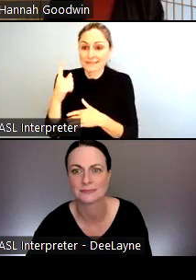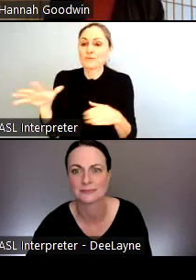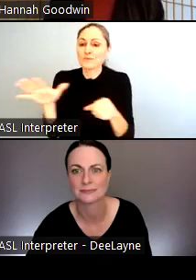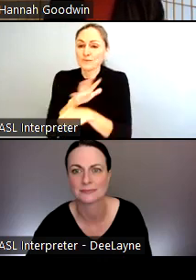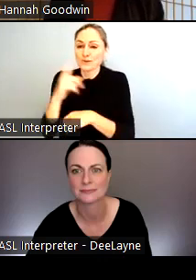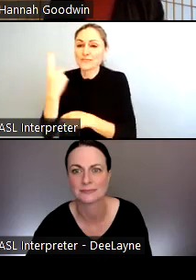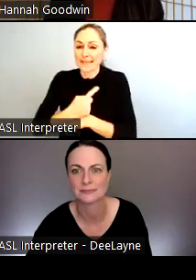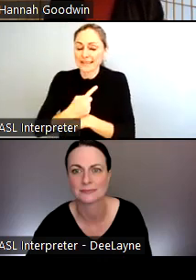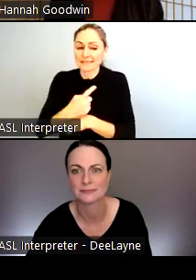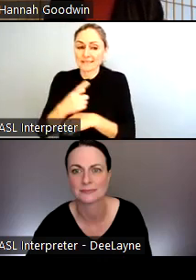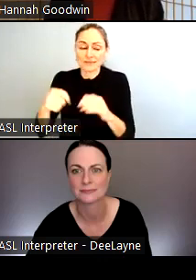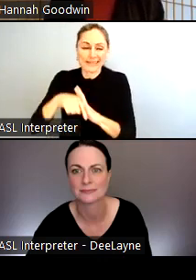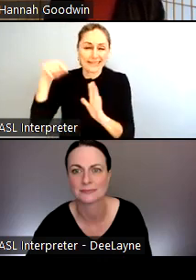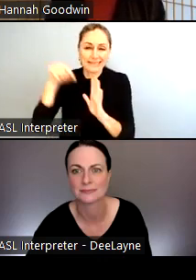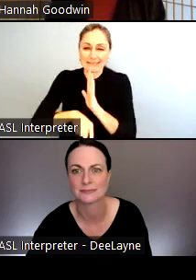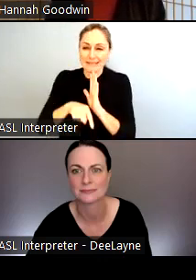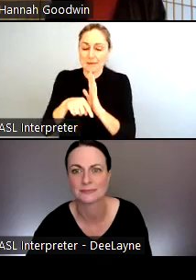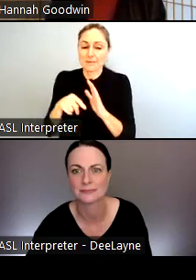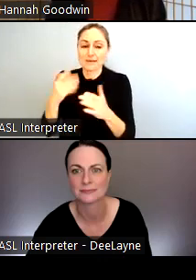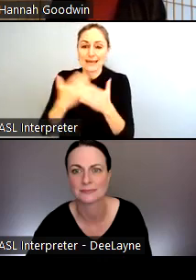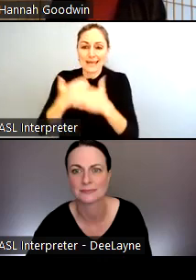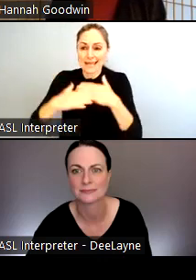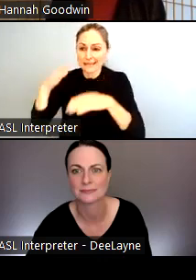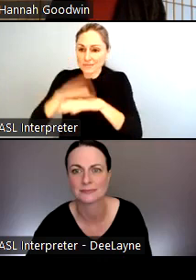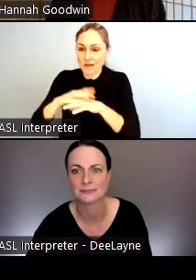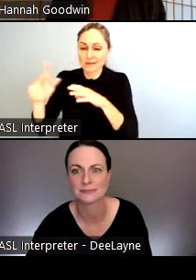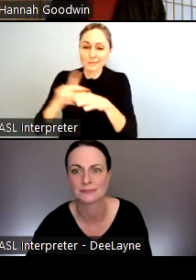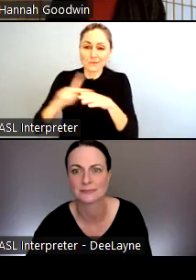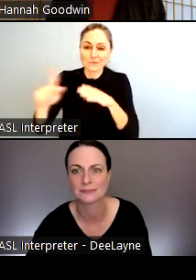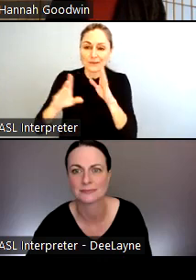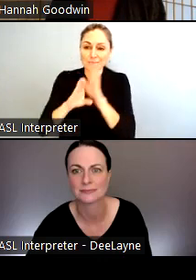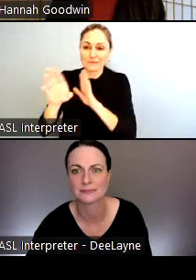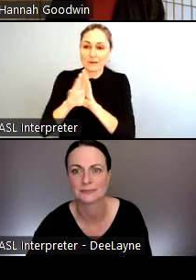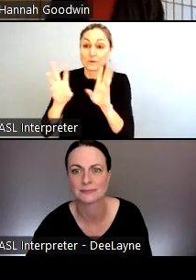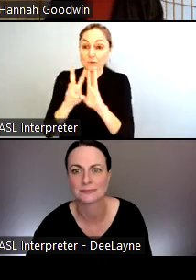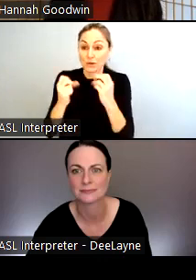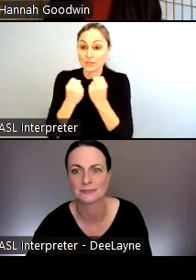They're in-depth, hands-on professional development workshops that address